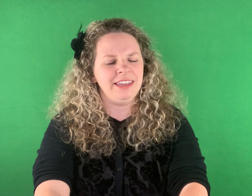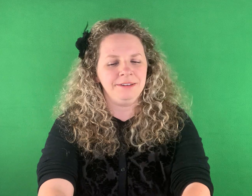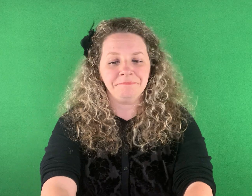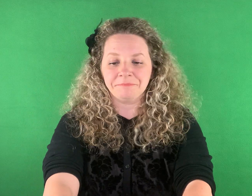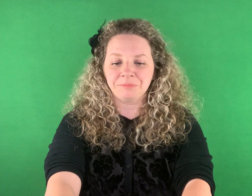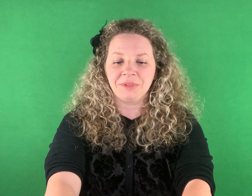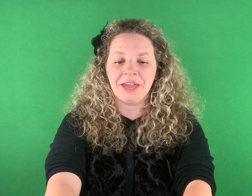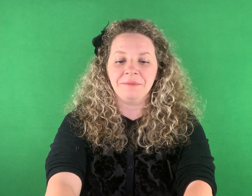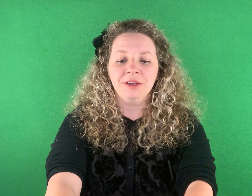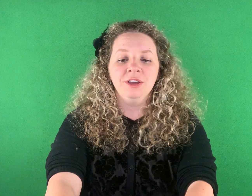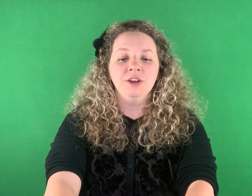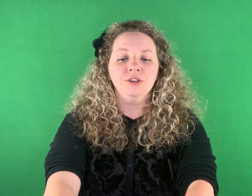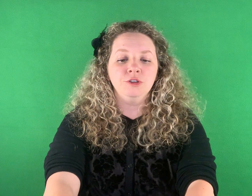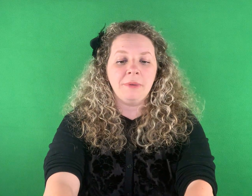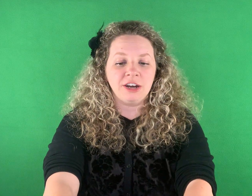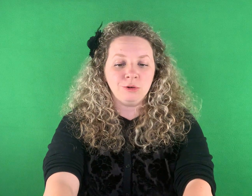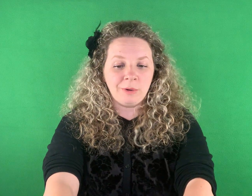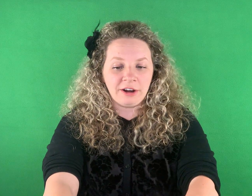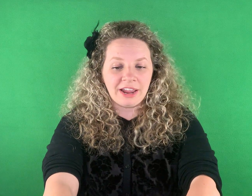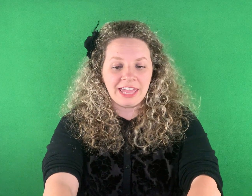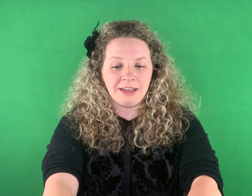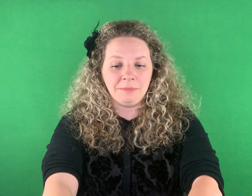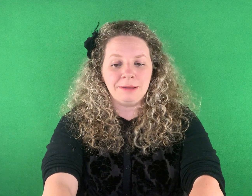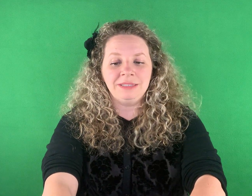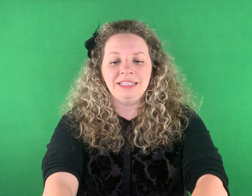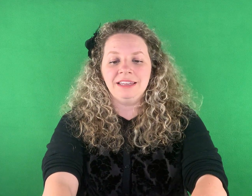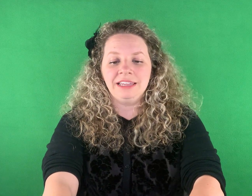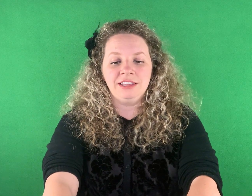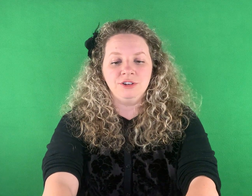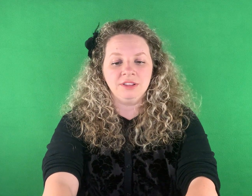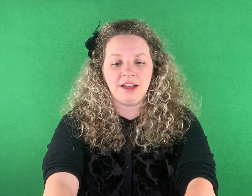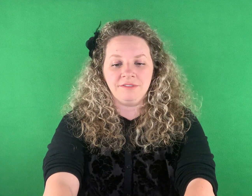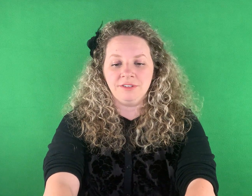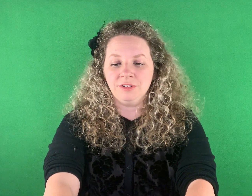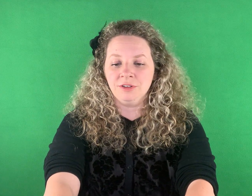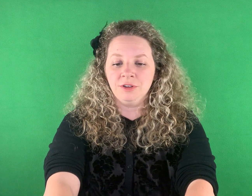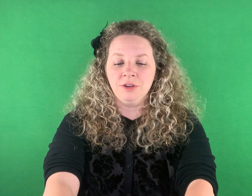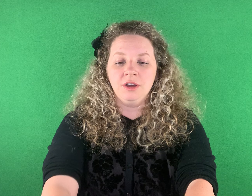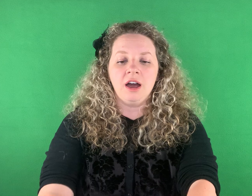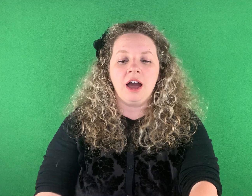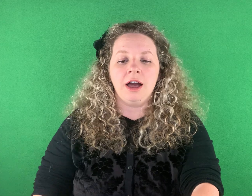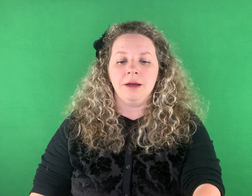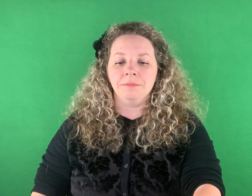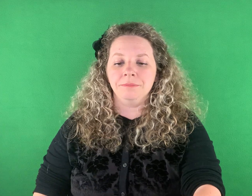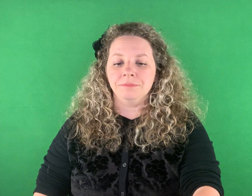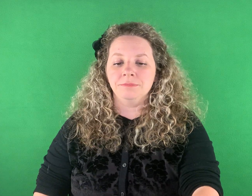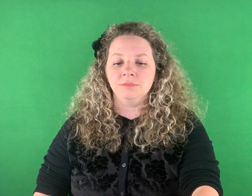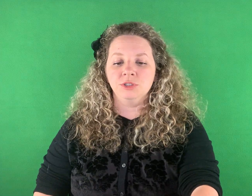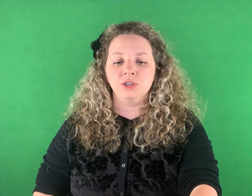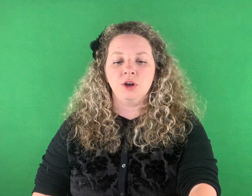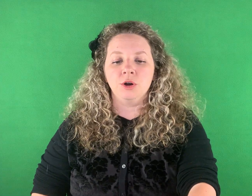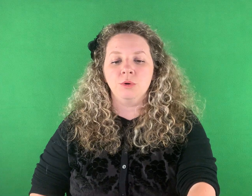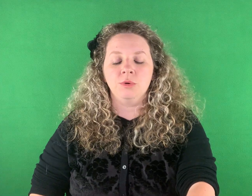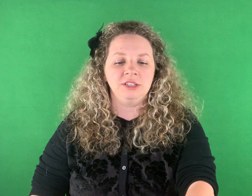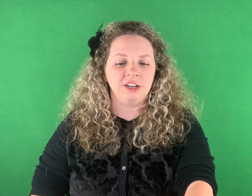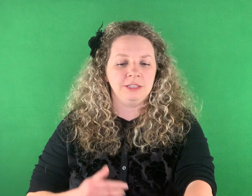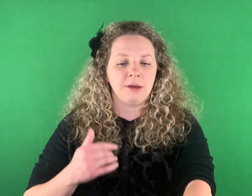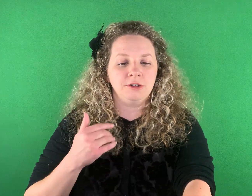Okay. “No matter where I am, I’m standing in Your love.” So it talks about—